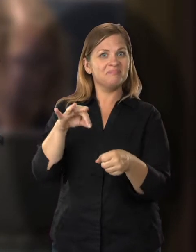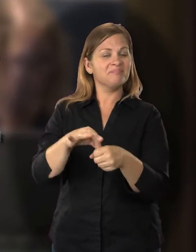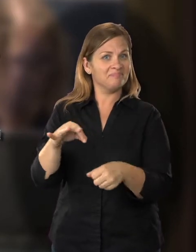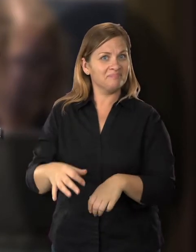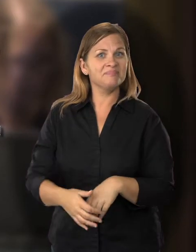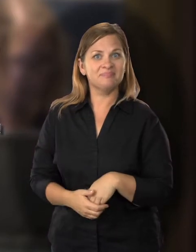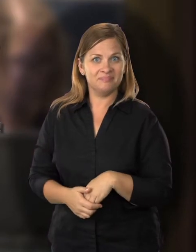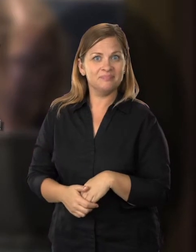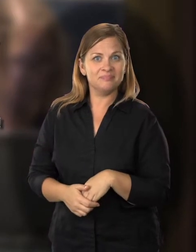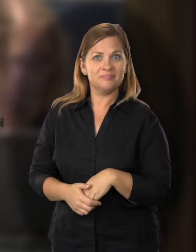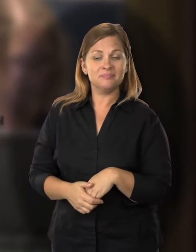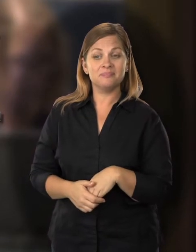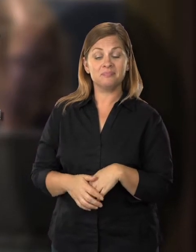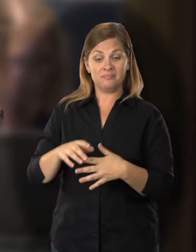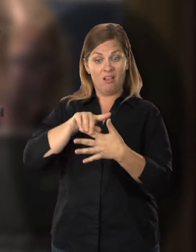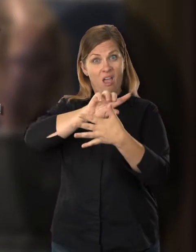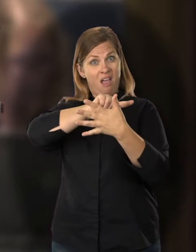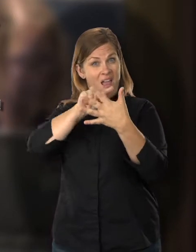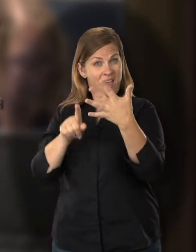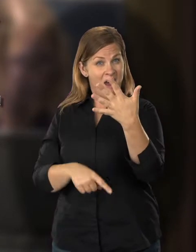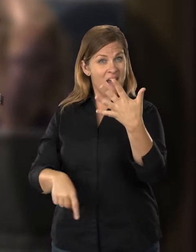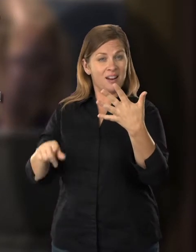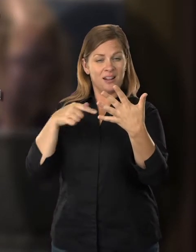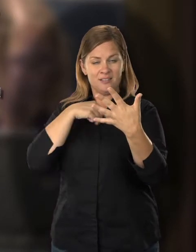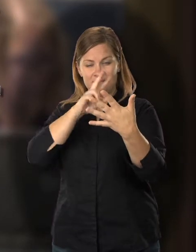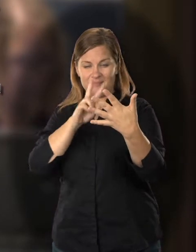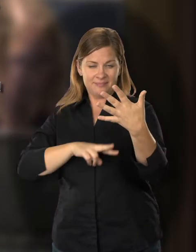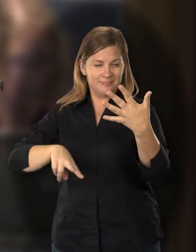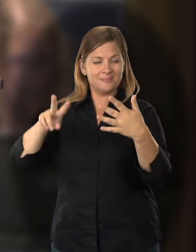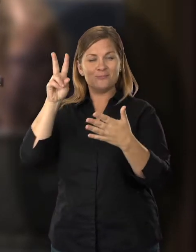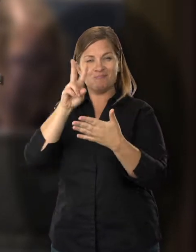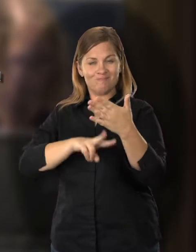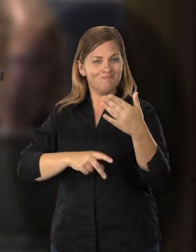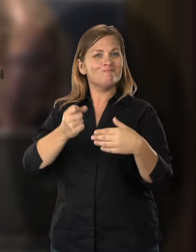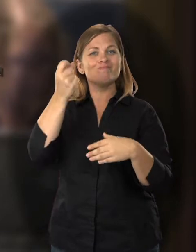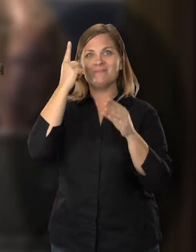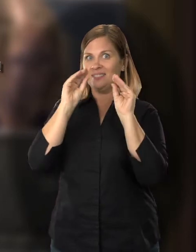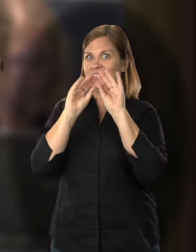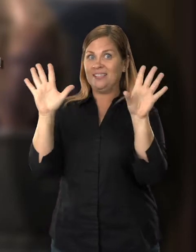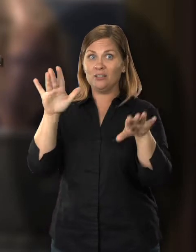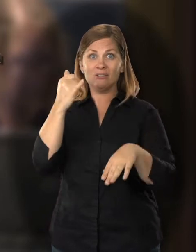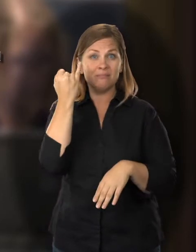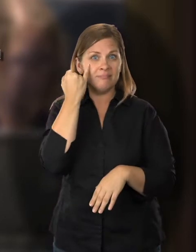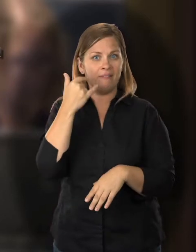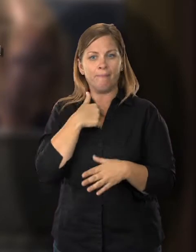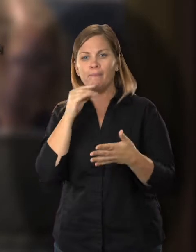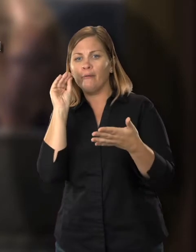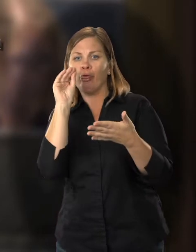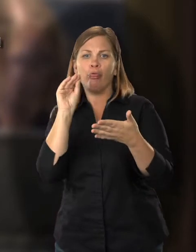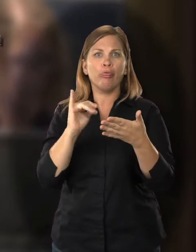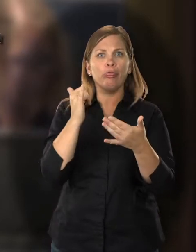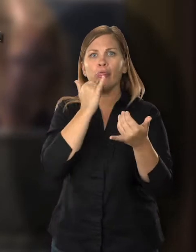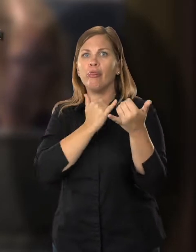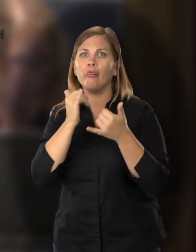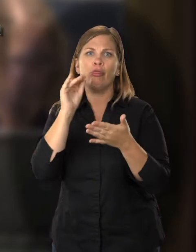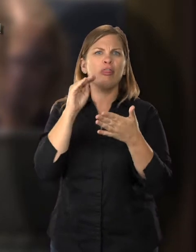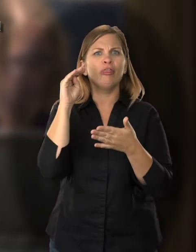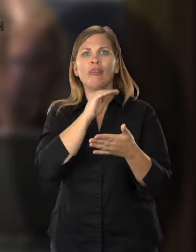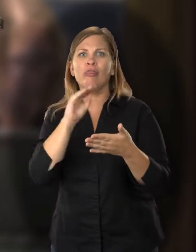or I have been discharged from my sentence; and have read and understand this statement, that giving false information